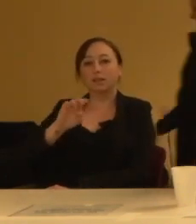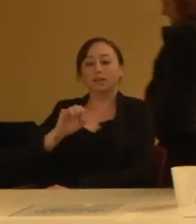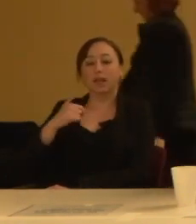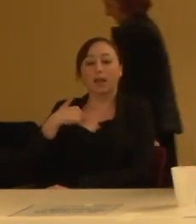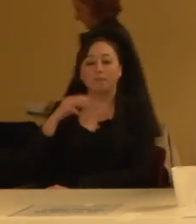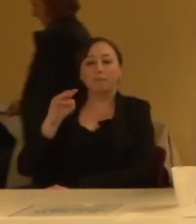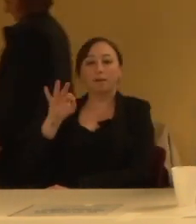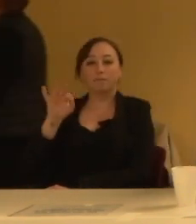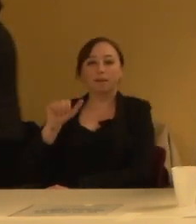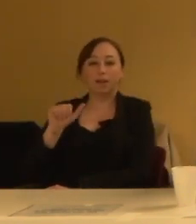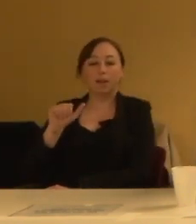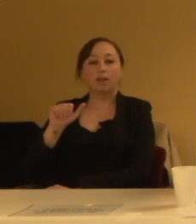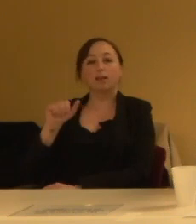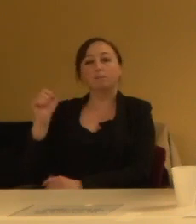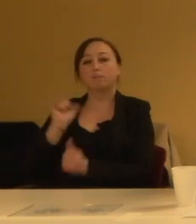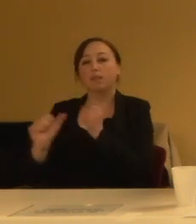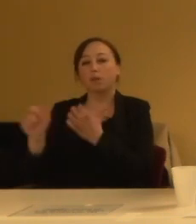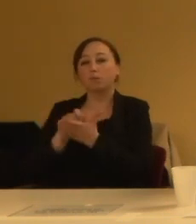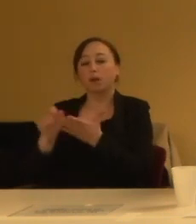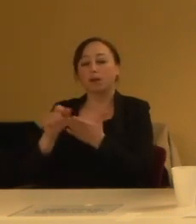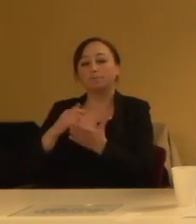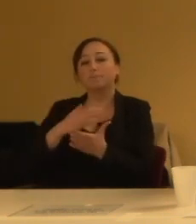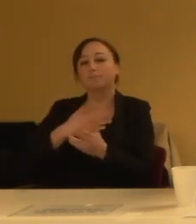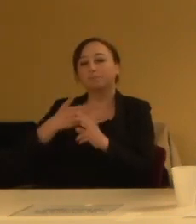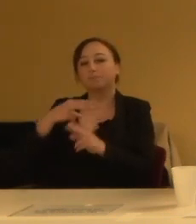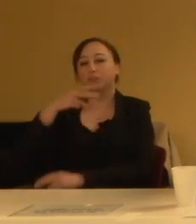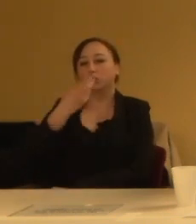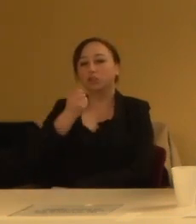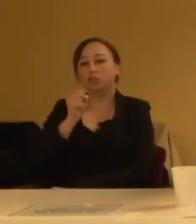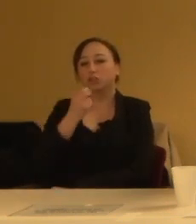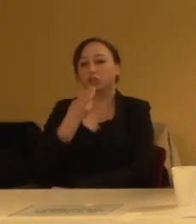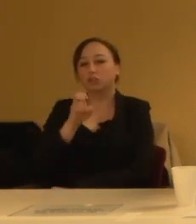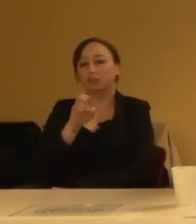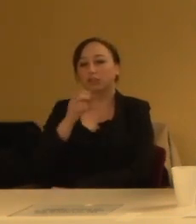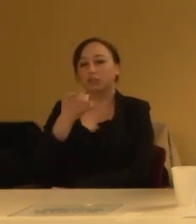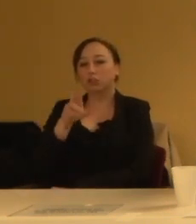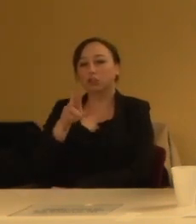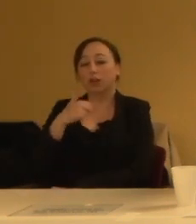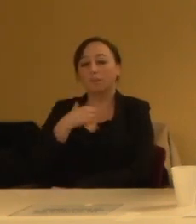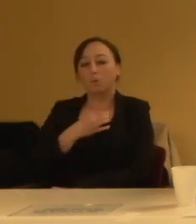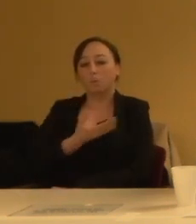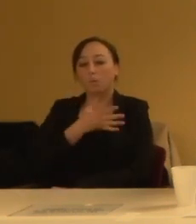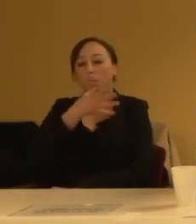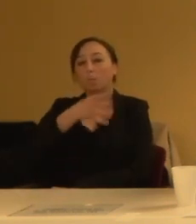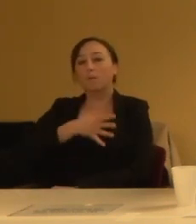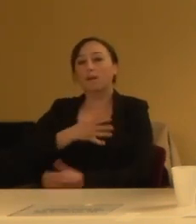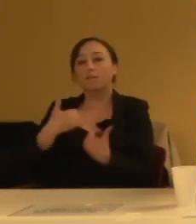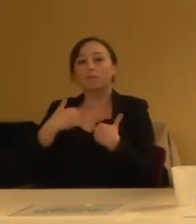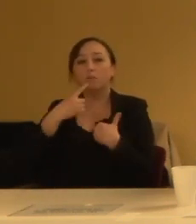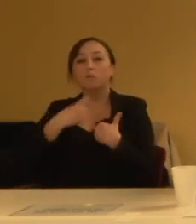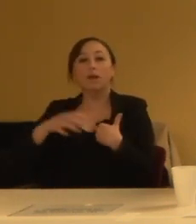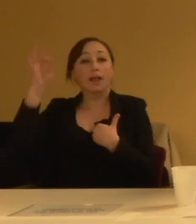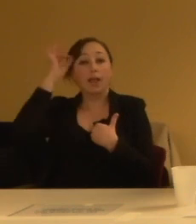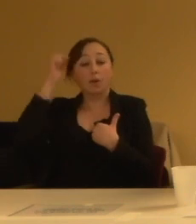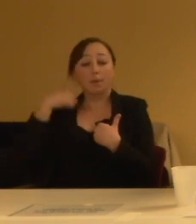My pronouns are she her, and I am a white woman with reddish hair and I'm currently sitting at the table,